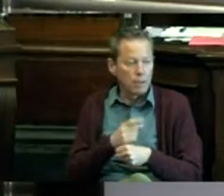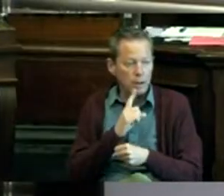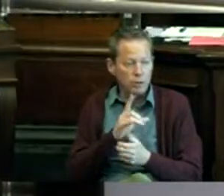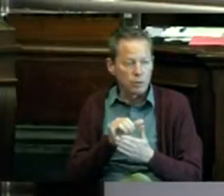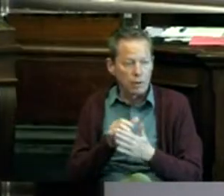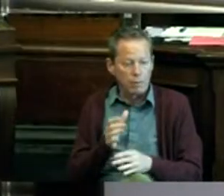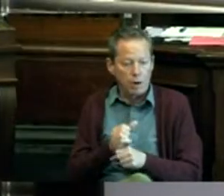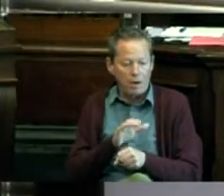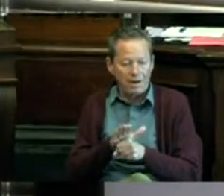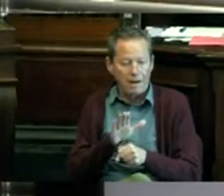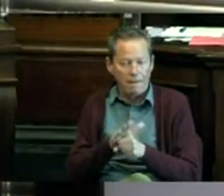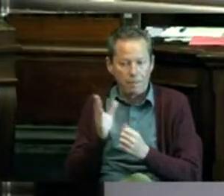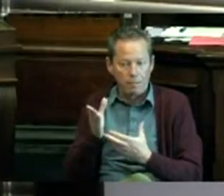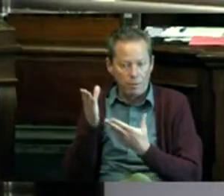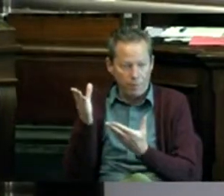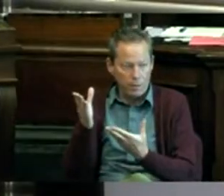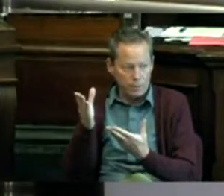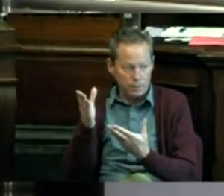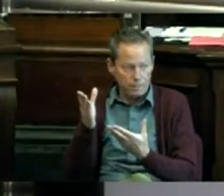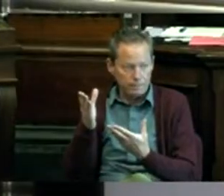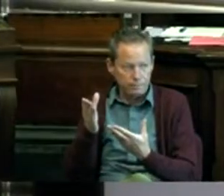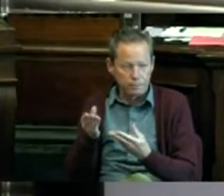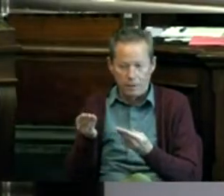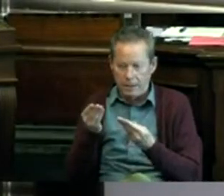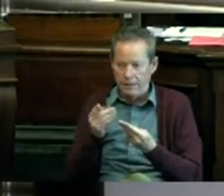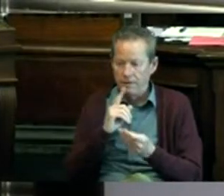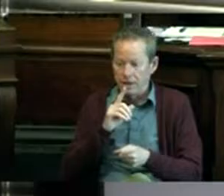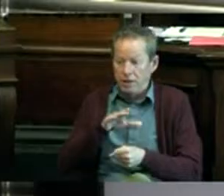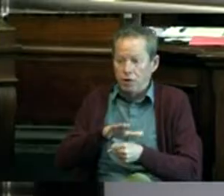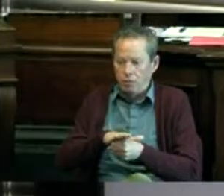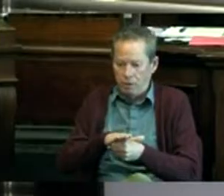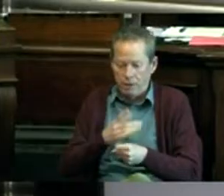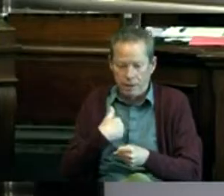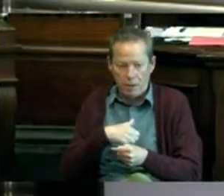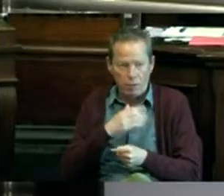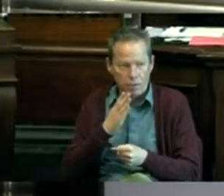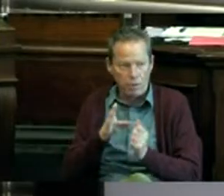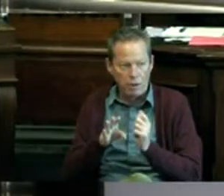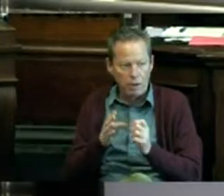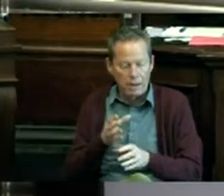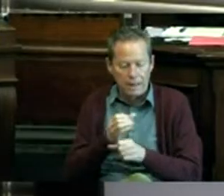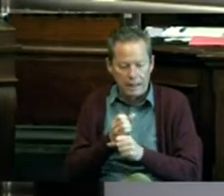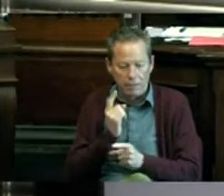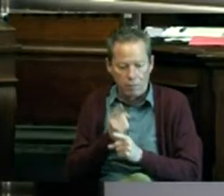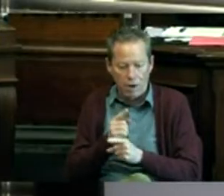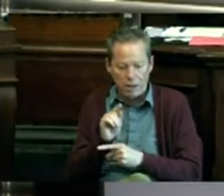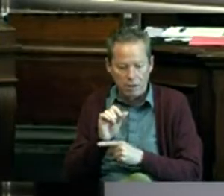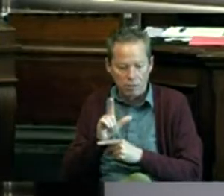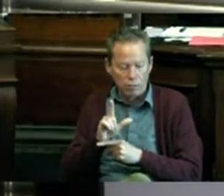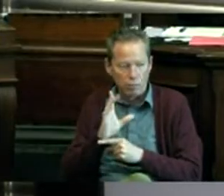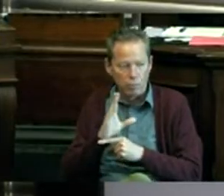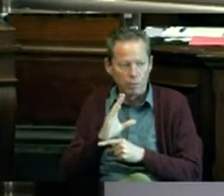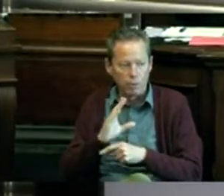everything we wanted. We made sure that we get enough